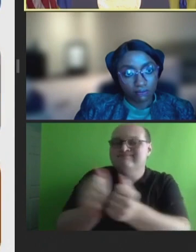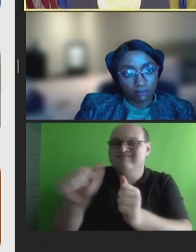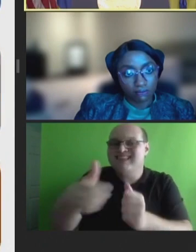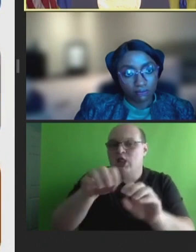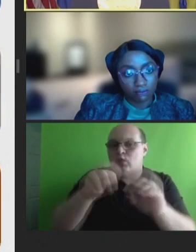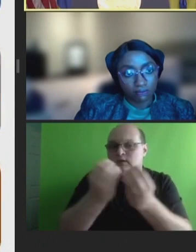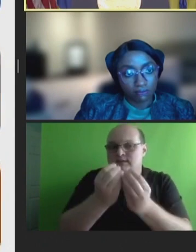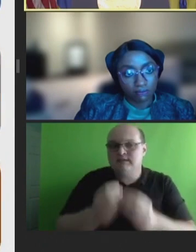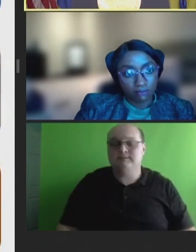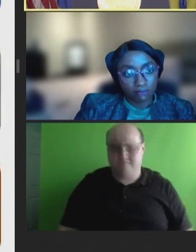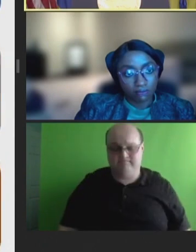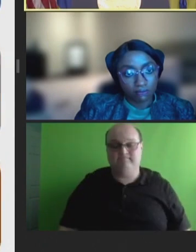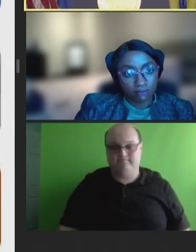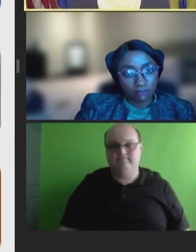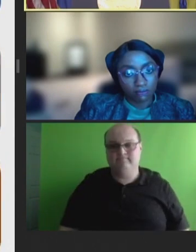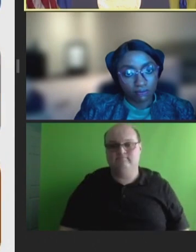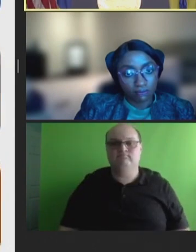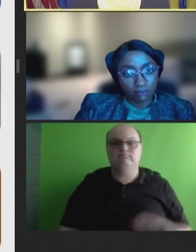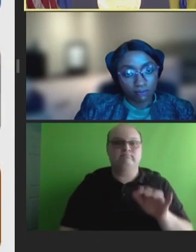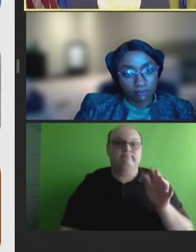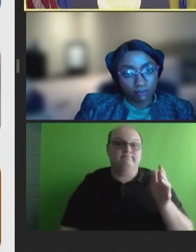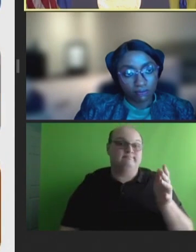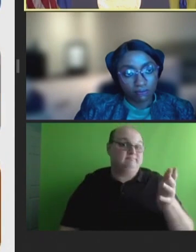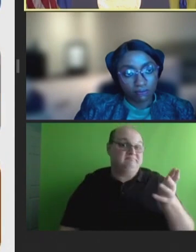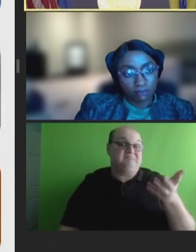which really sort of summarizes that first point up there.